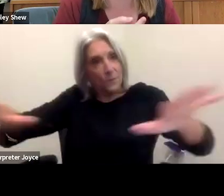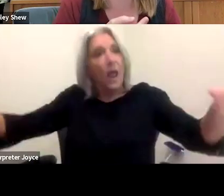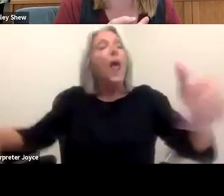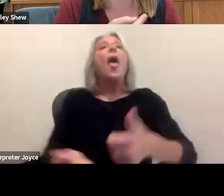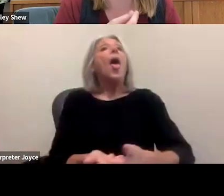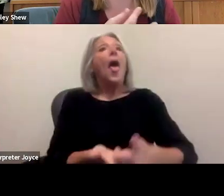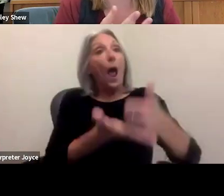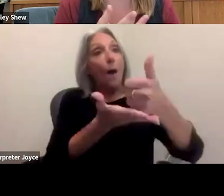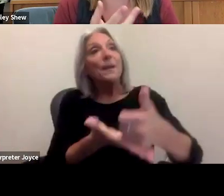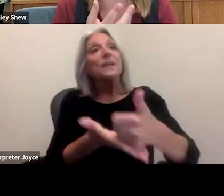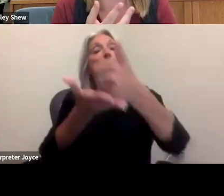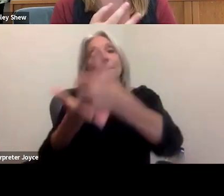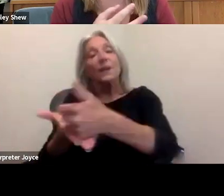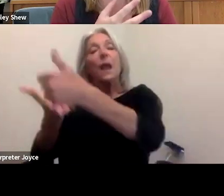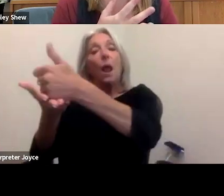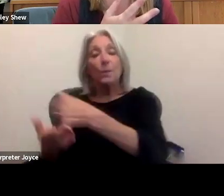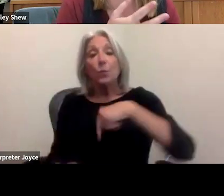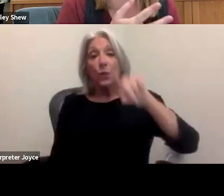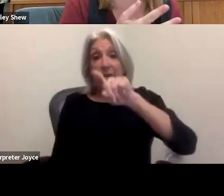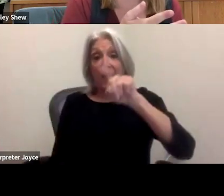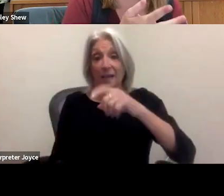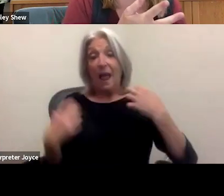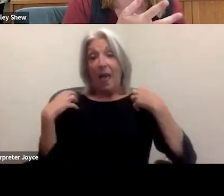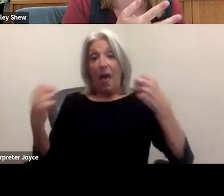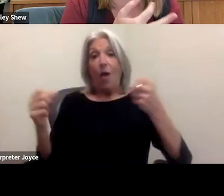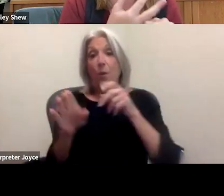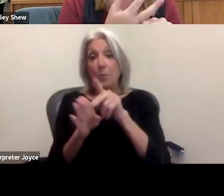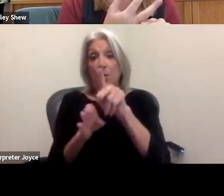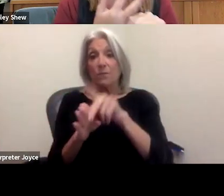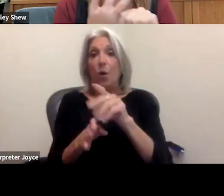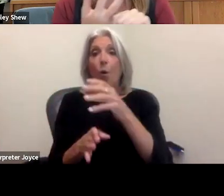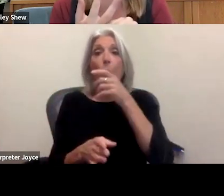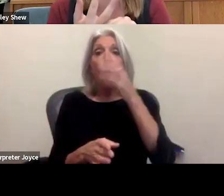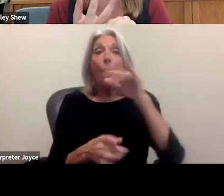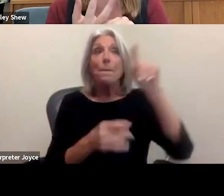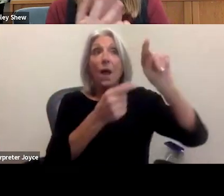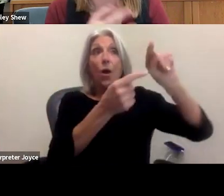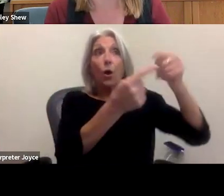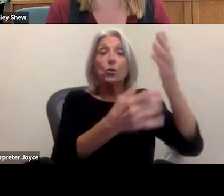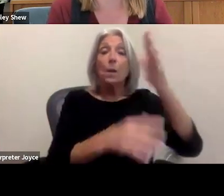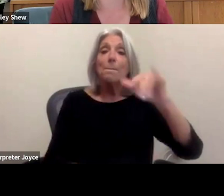and we need health professionals, especially for those who have been injured by polio or war,